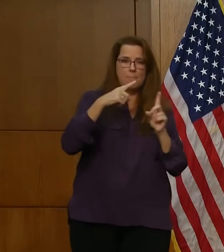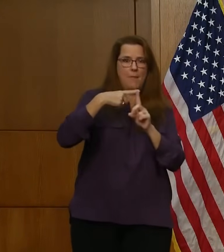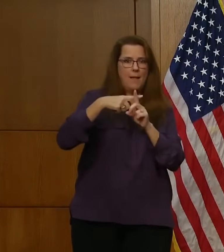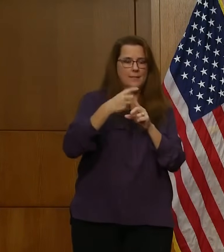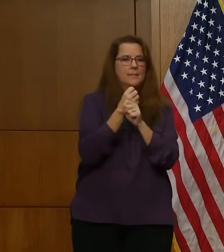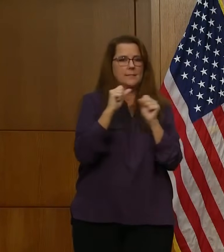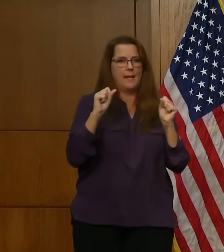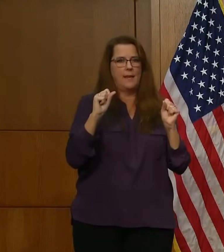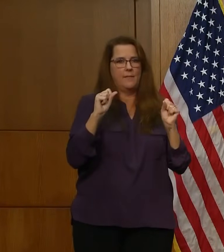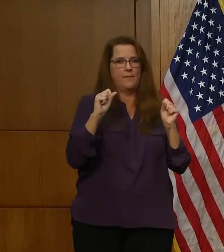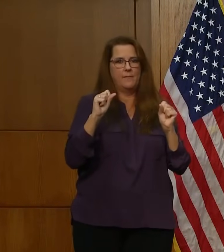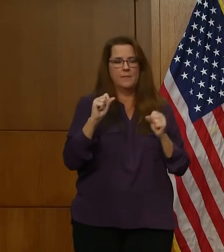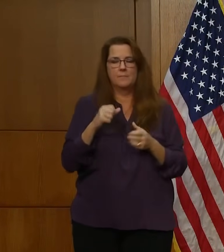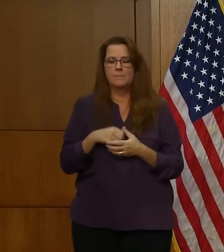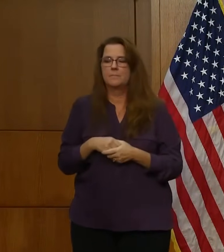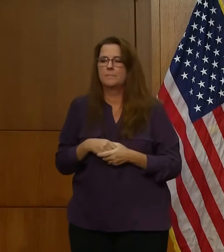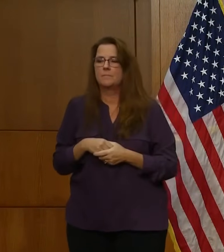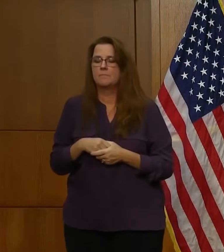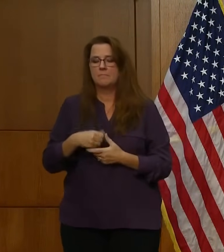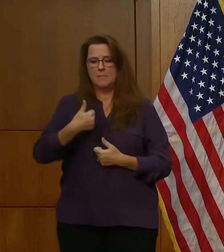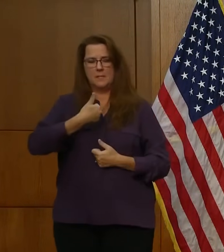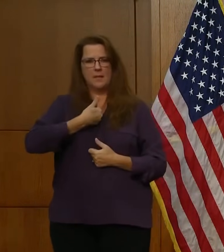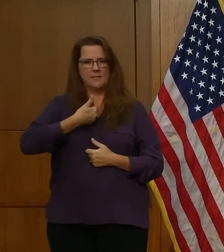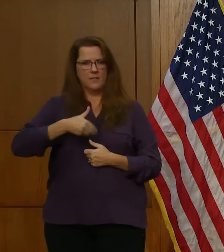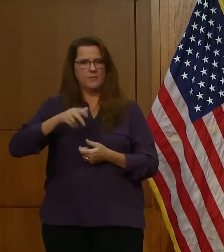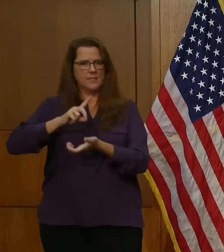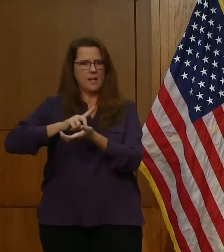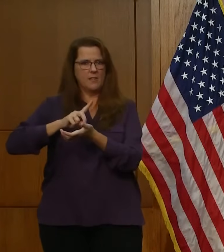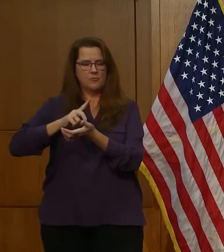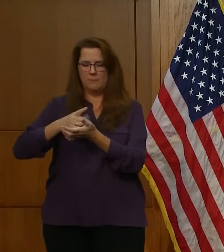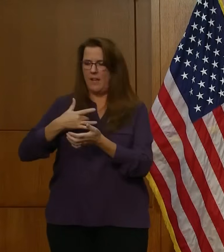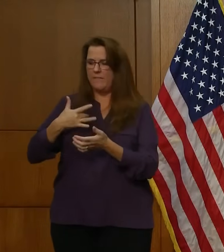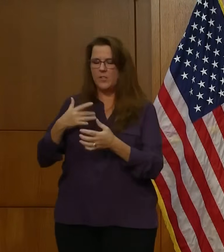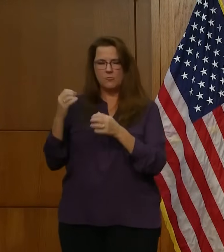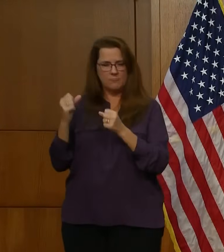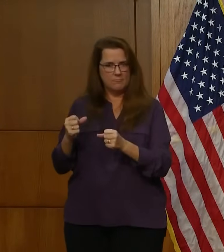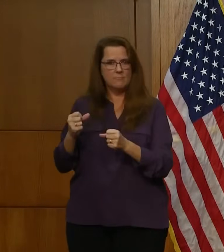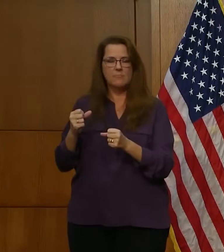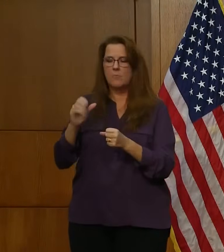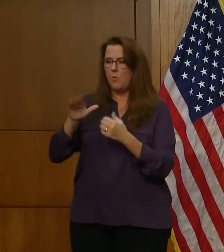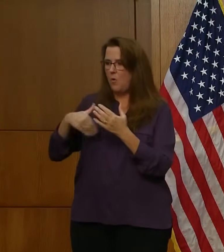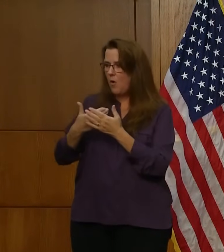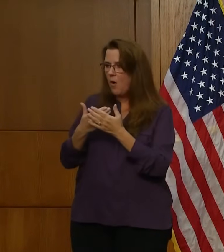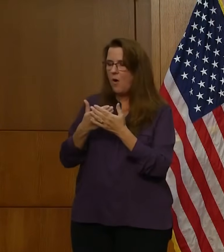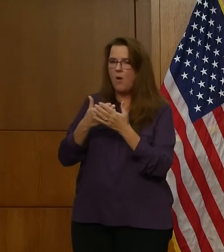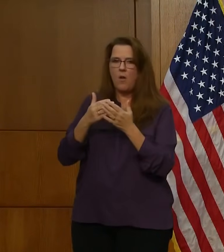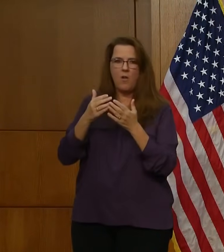MOST IMPORTANTLY, THAT ARE